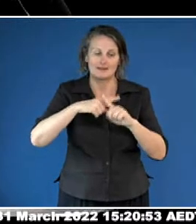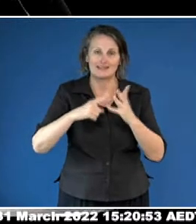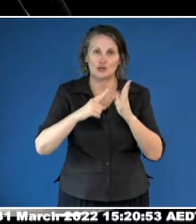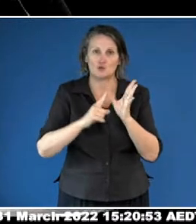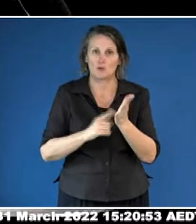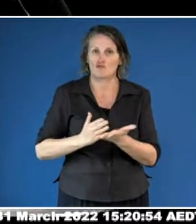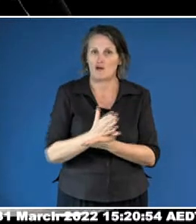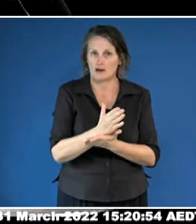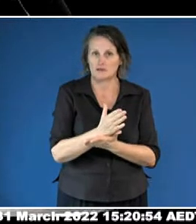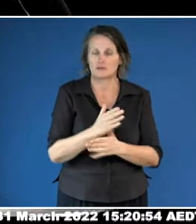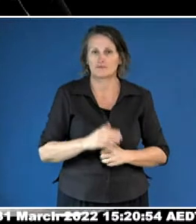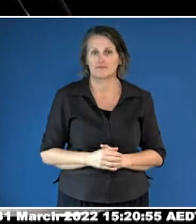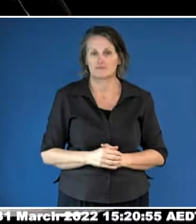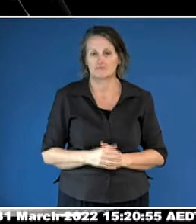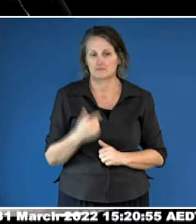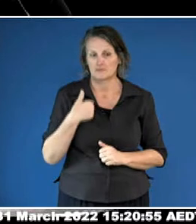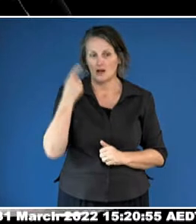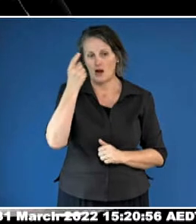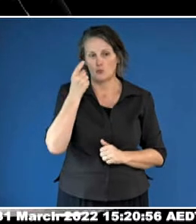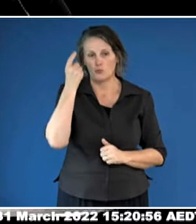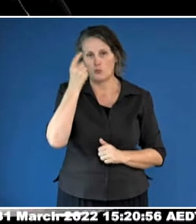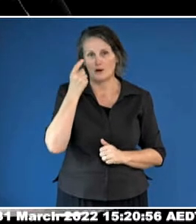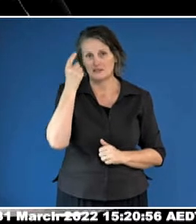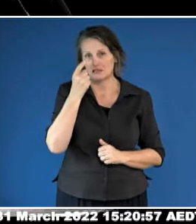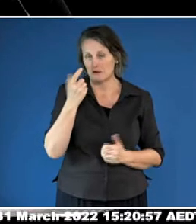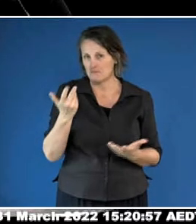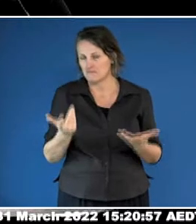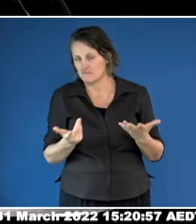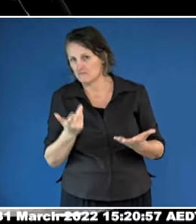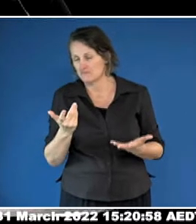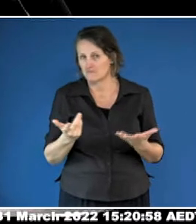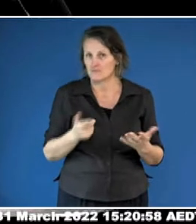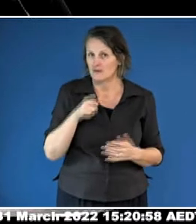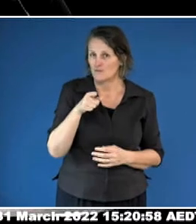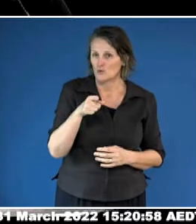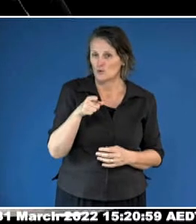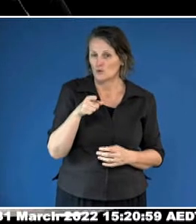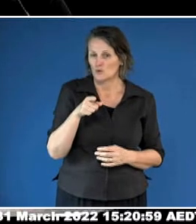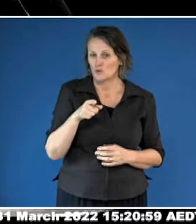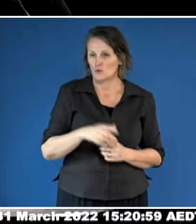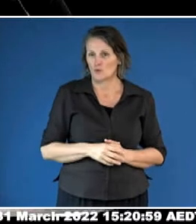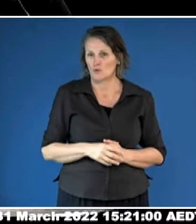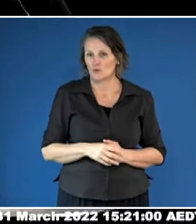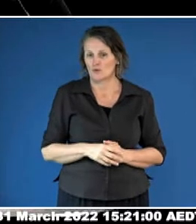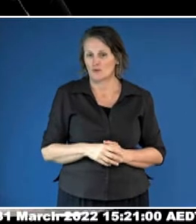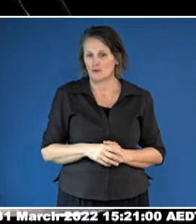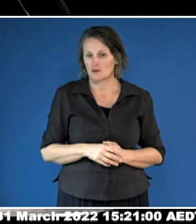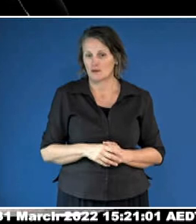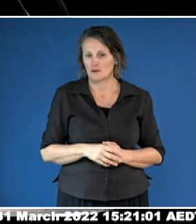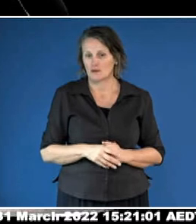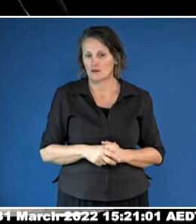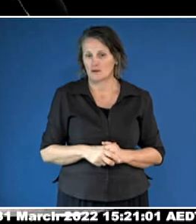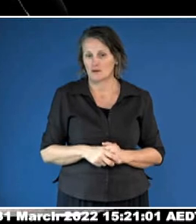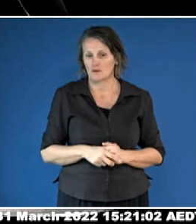And I wonder whether you have got some thoughts about the greater risk to women and